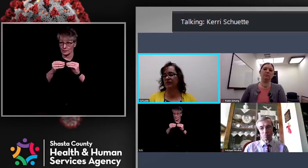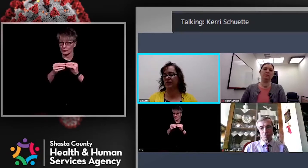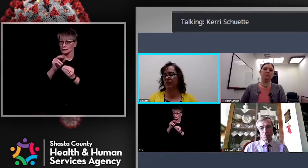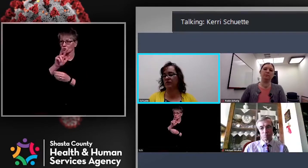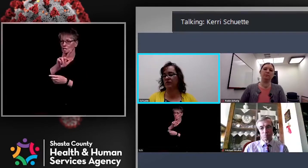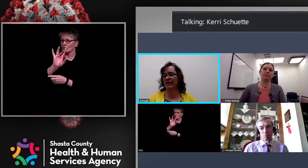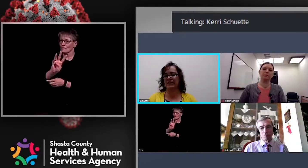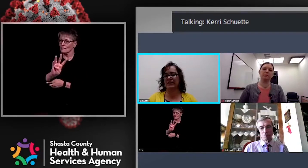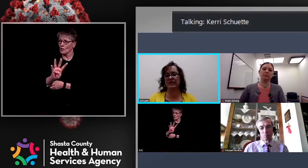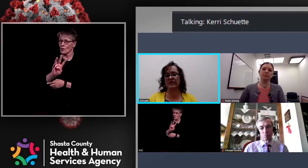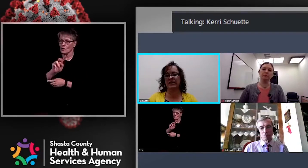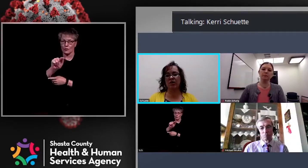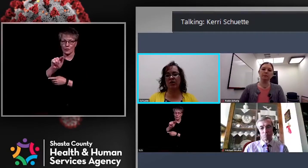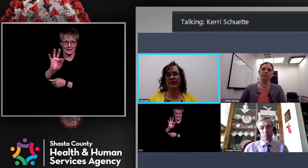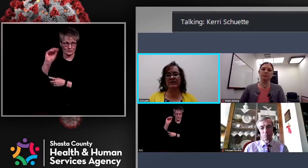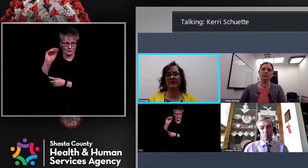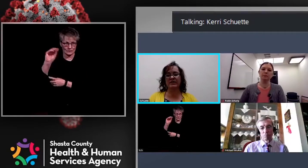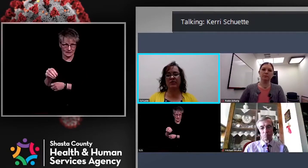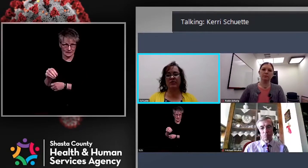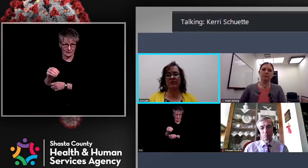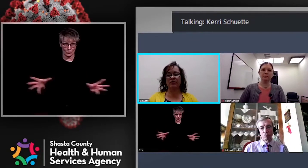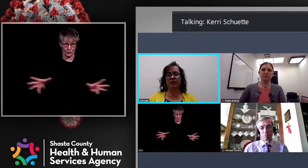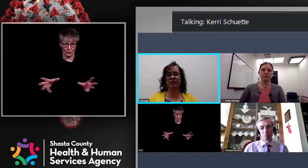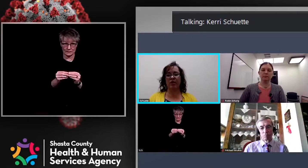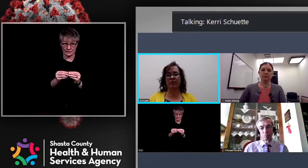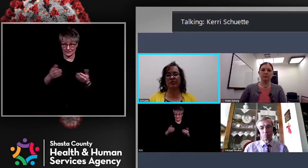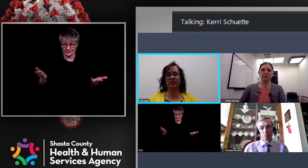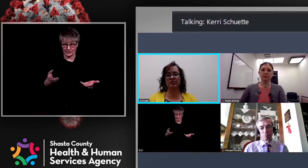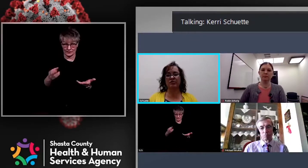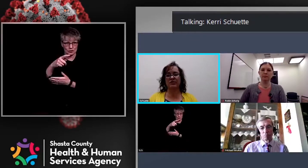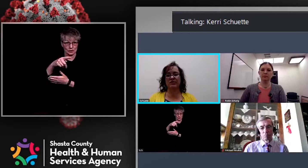who have died from COVID-19. With us today, we have Robin Schurig, the